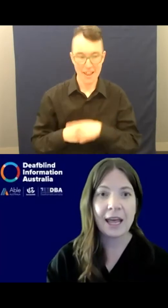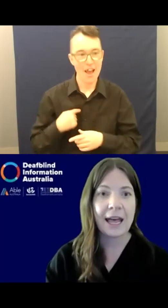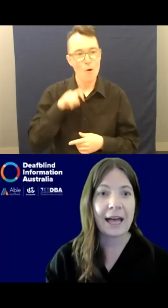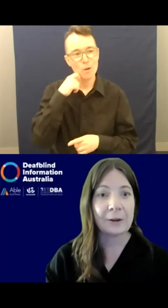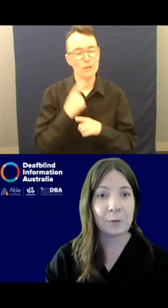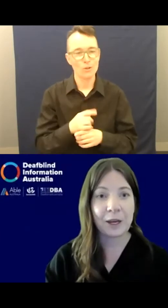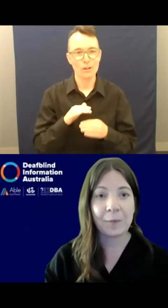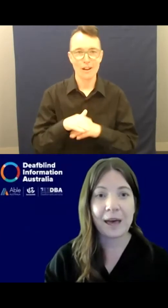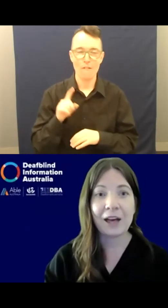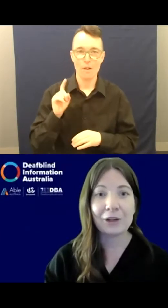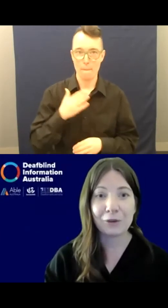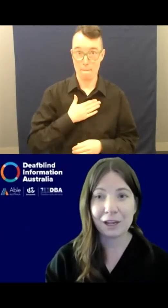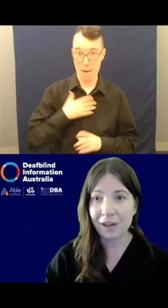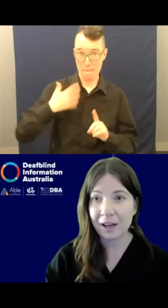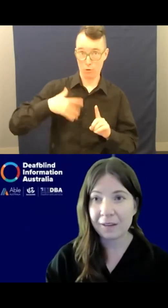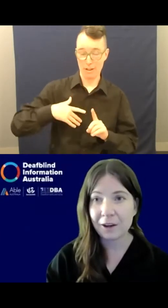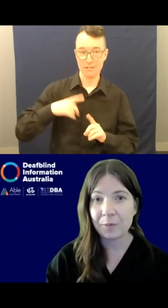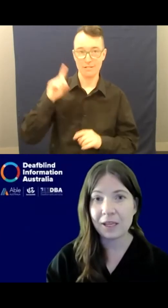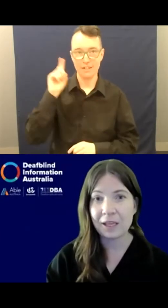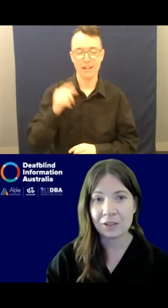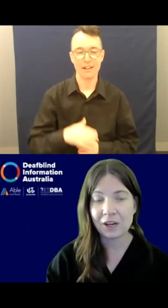a little bit about creative arts therapy in Australia,